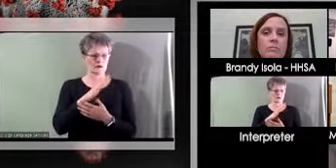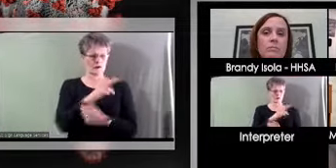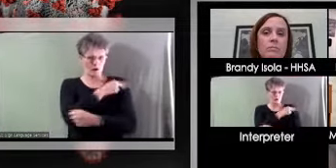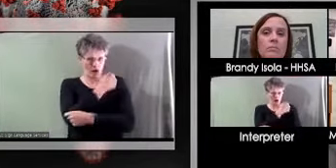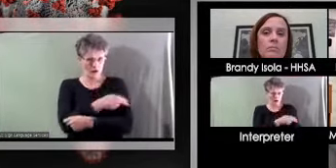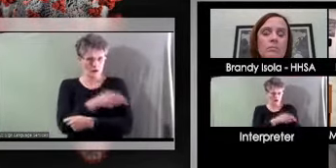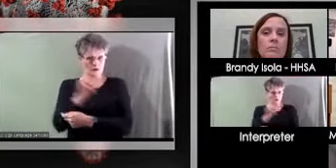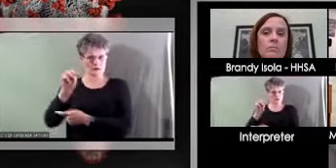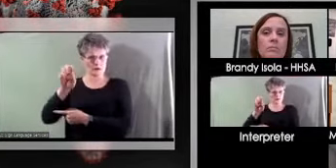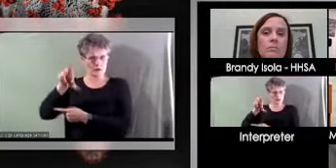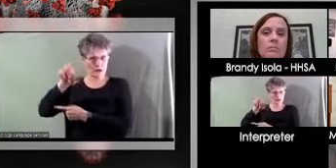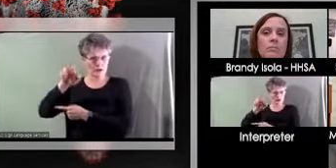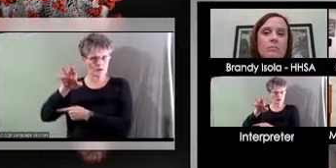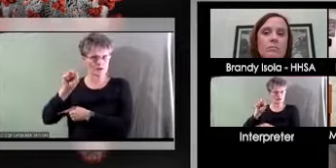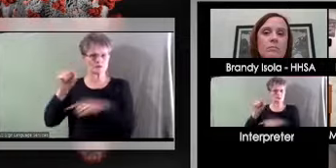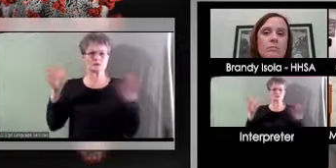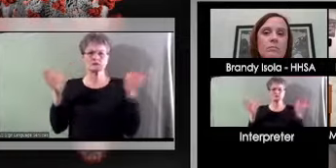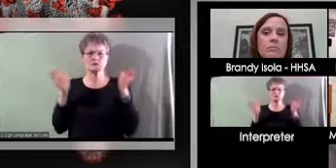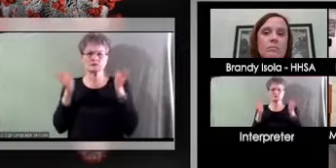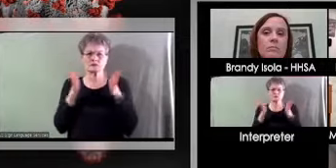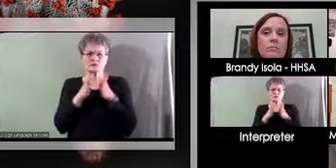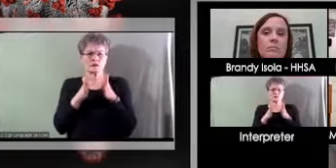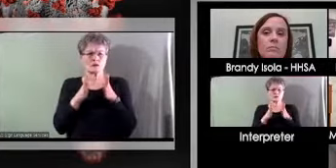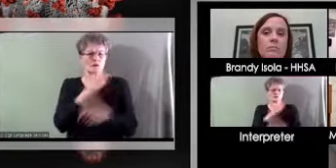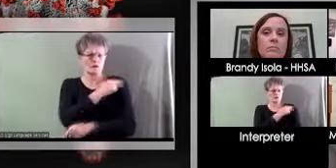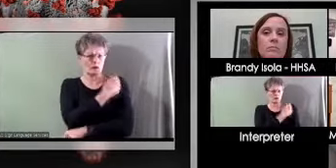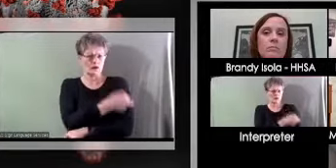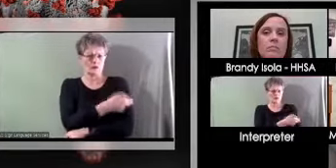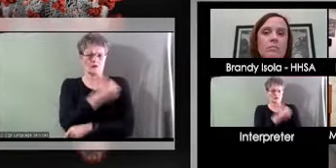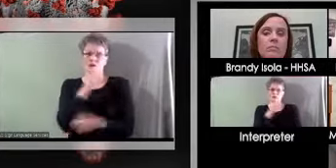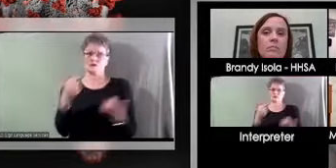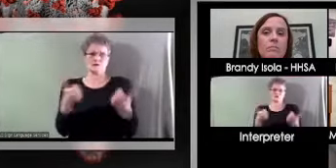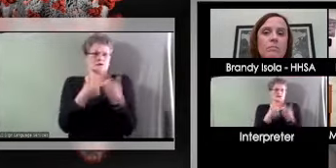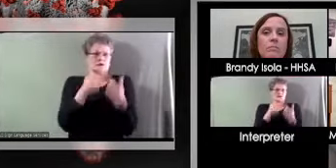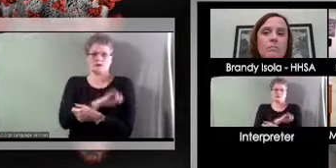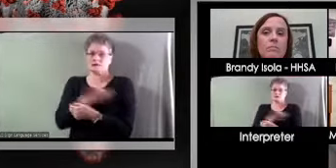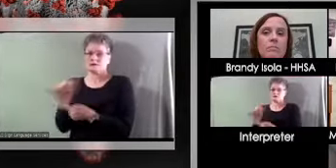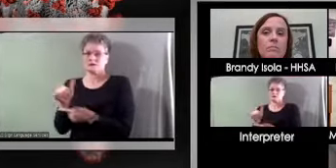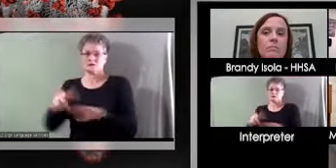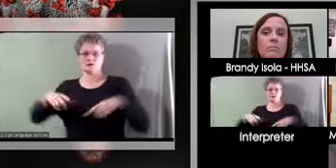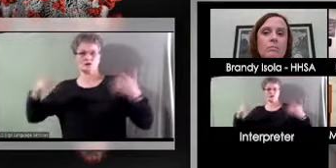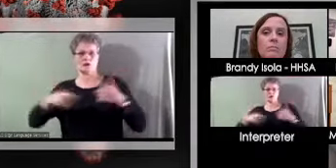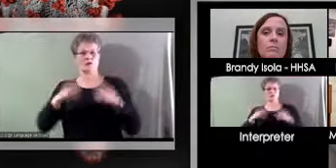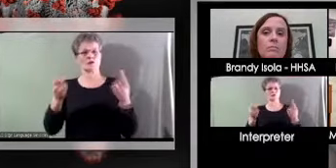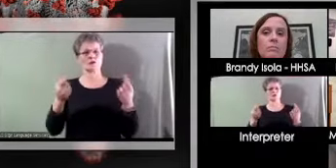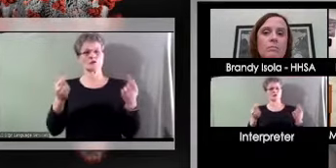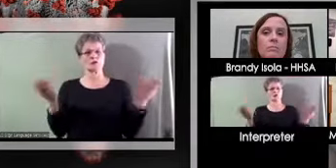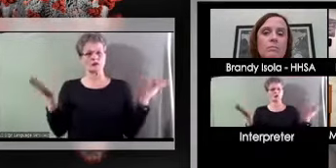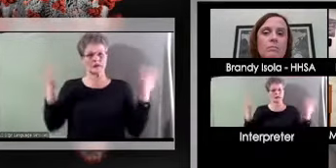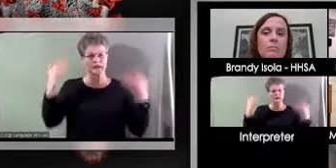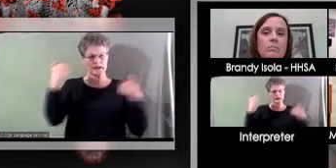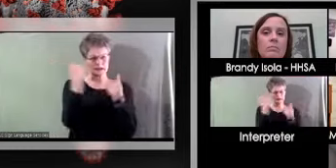so we don't have as many challenges as the larger ones in Redding, but as far as the process for PPE